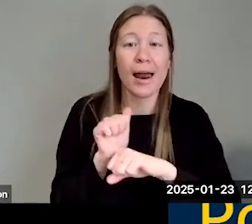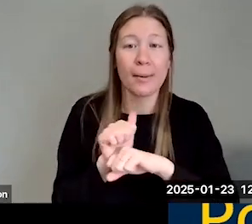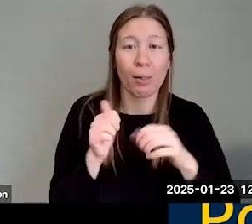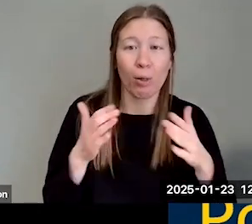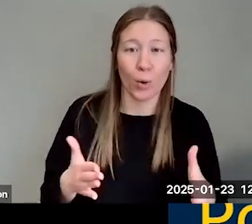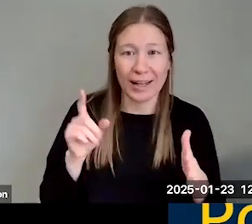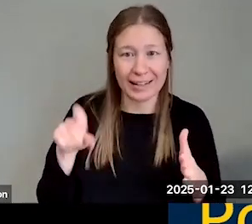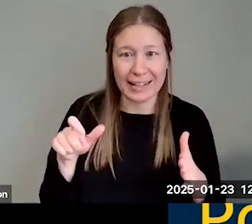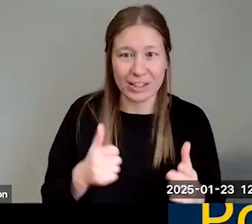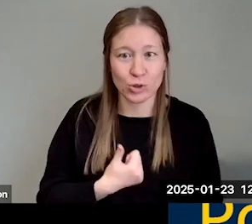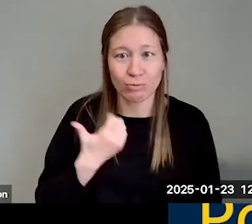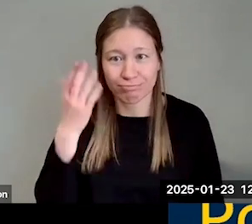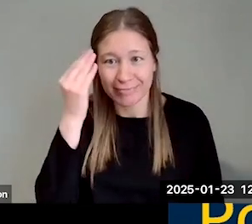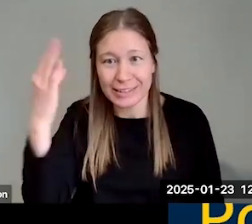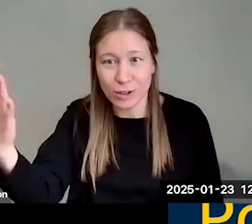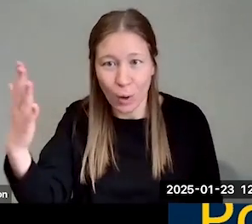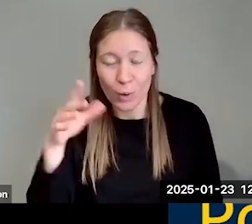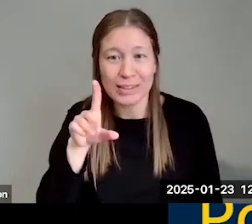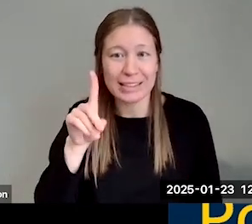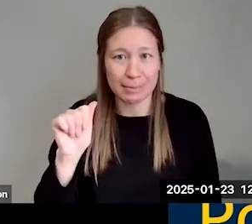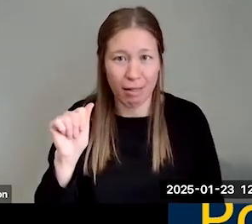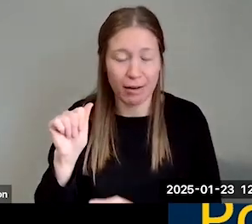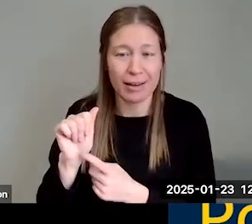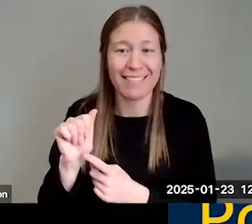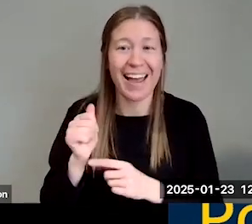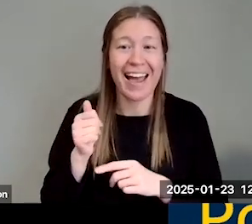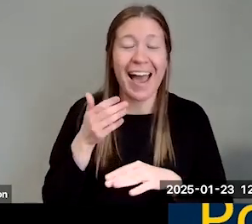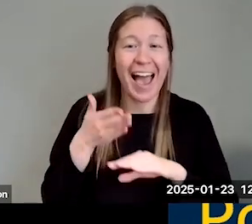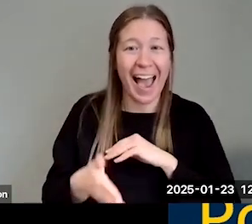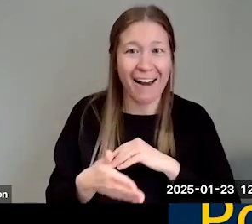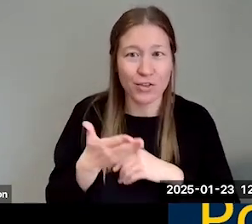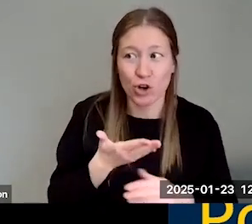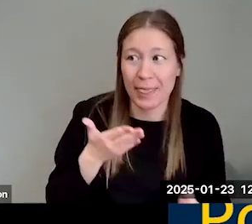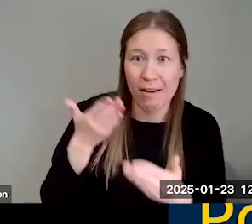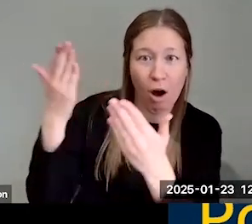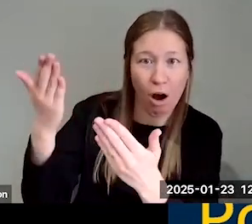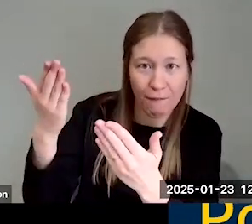their disability after the offer of employment or at the beginning of their employment